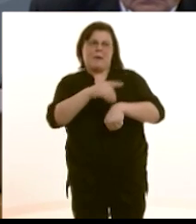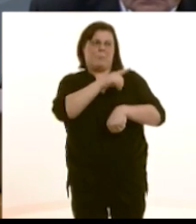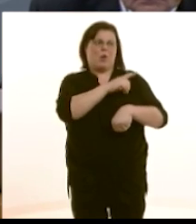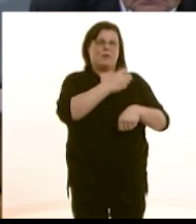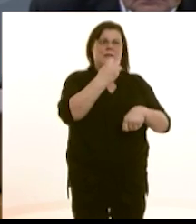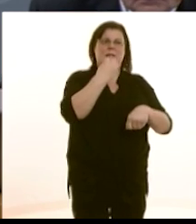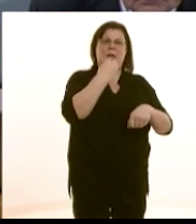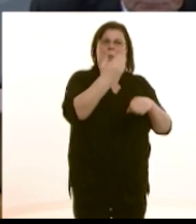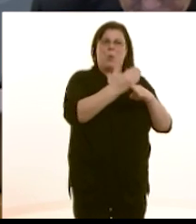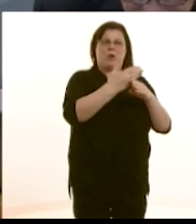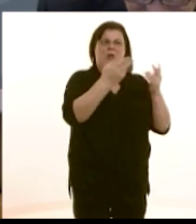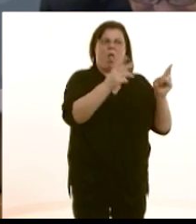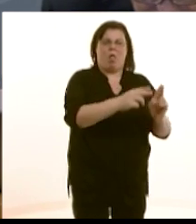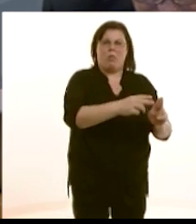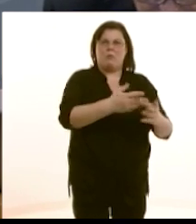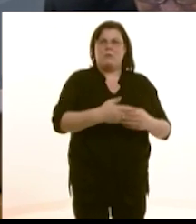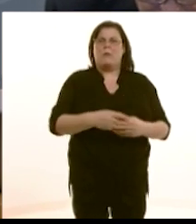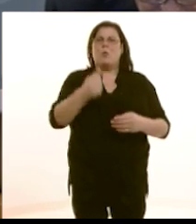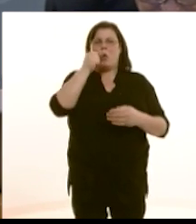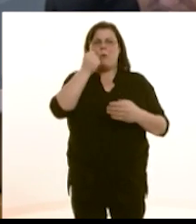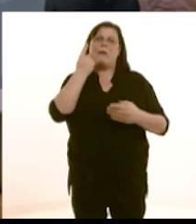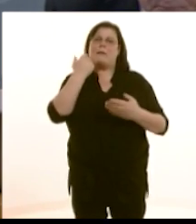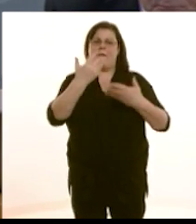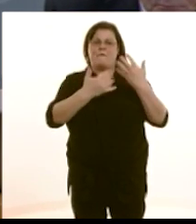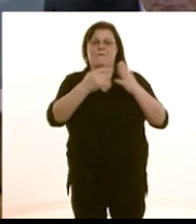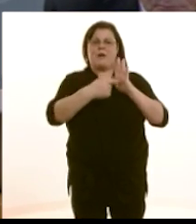employment prospects. Figures published yesterday by the Federation of Small Businesses show